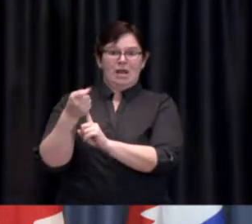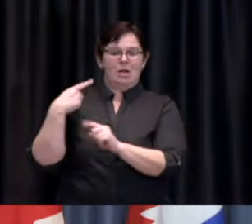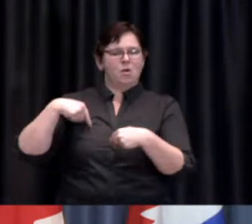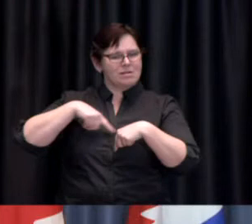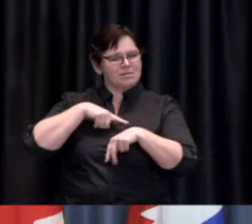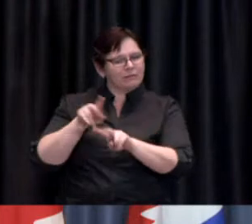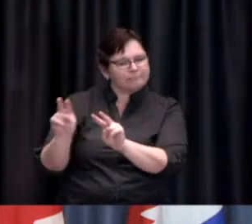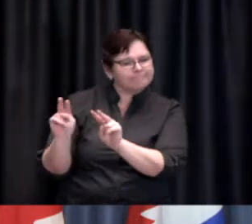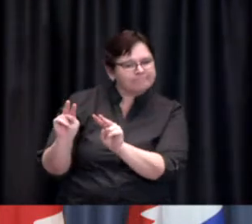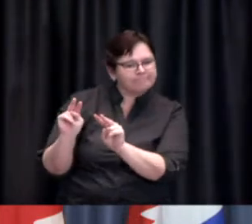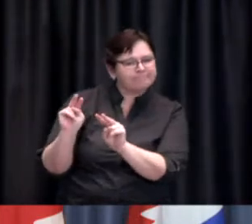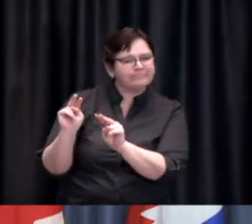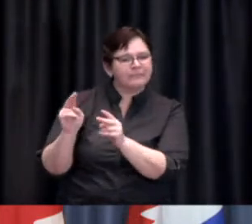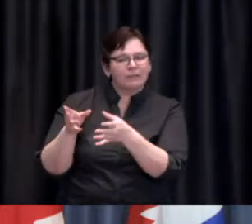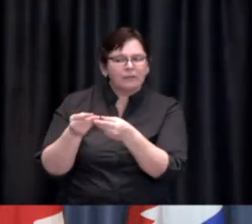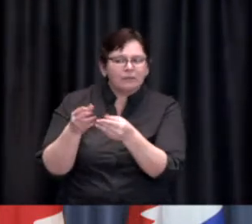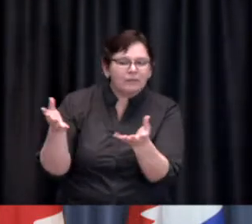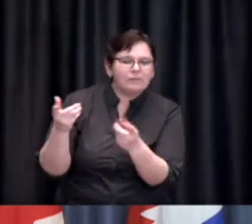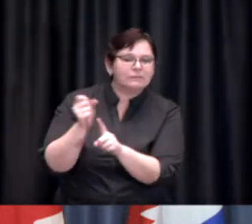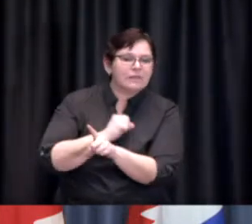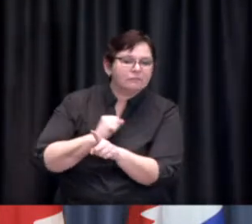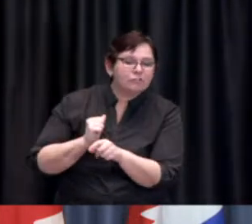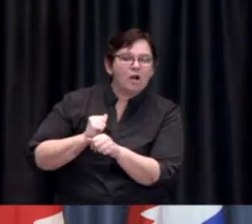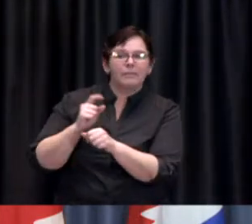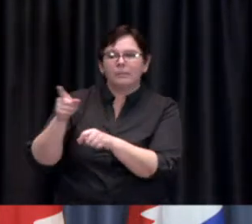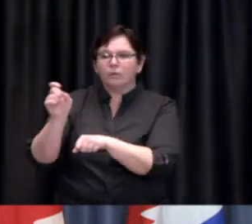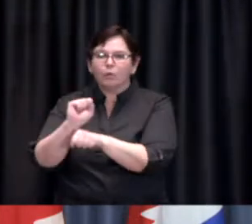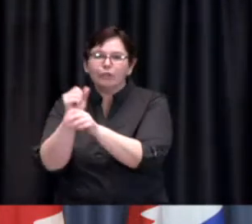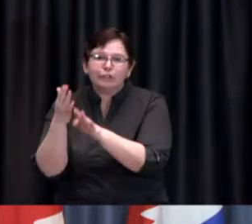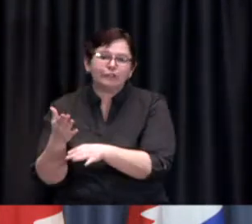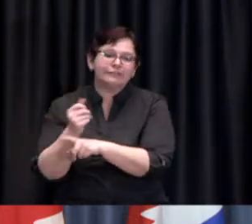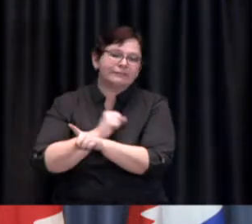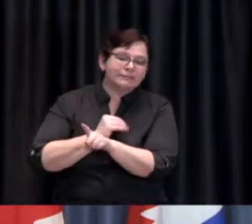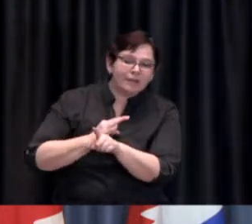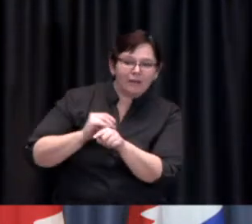make sure that that's being well managed. Brad: Dr. de Villa if you could add thank you.